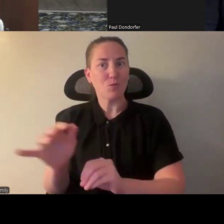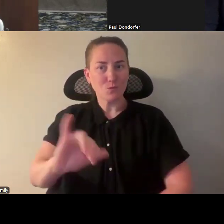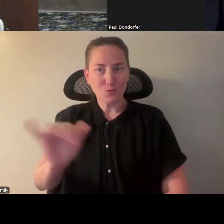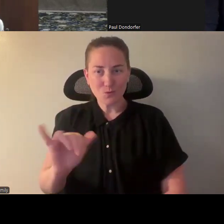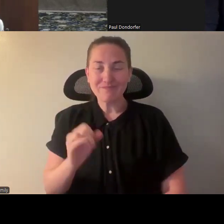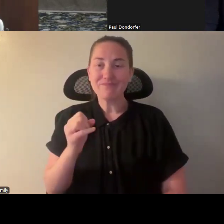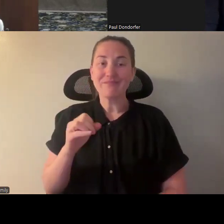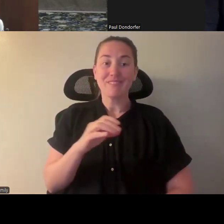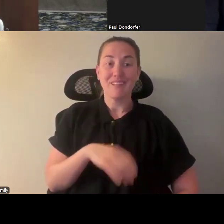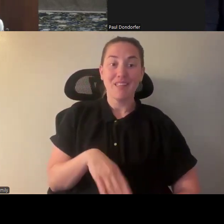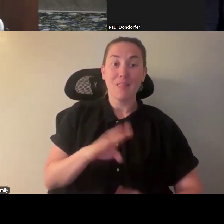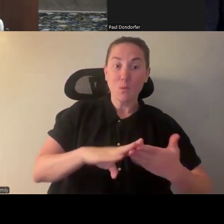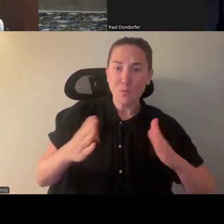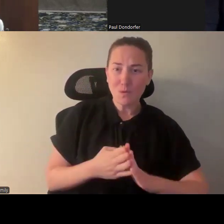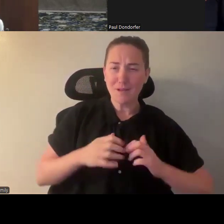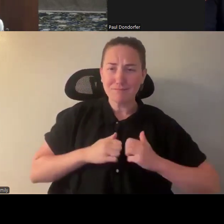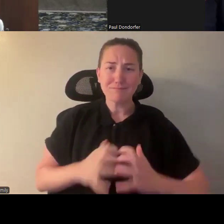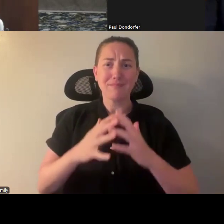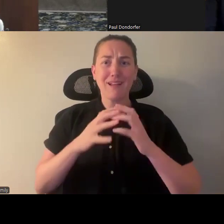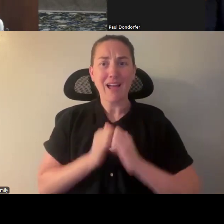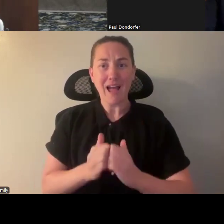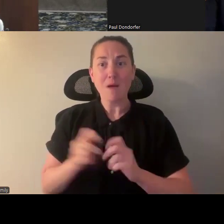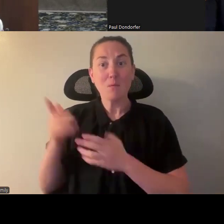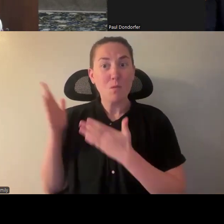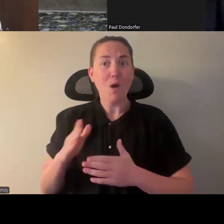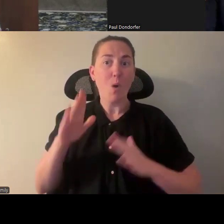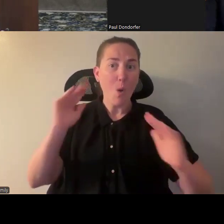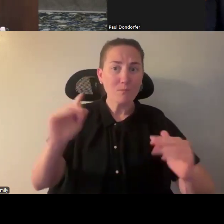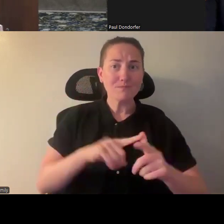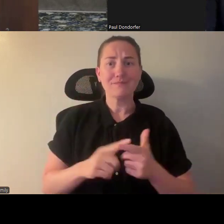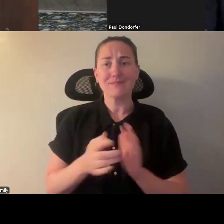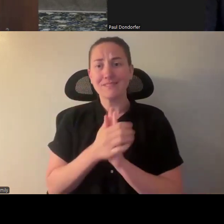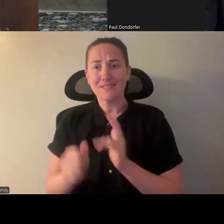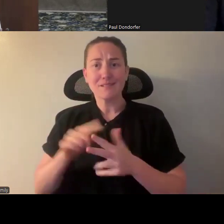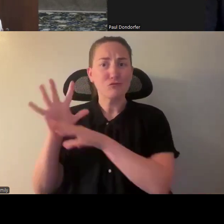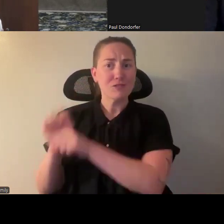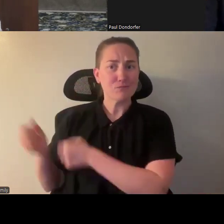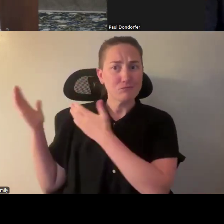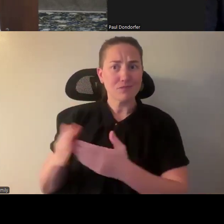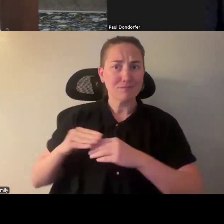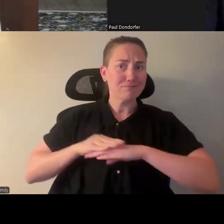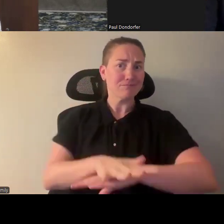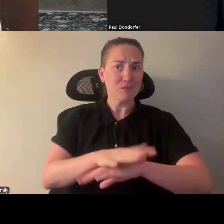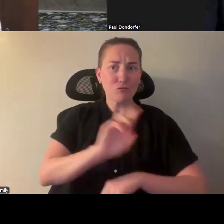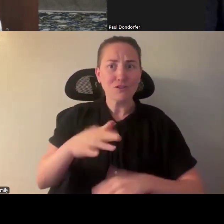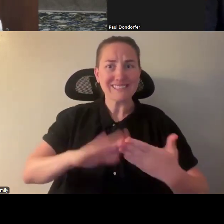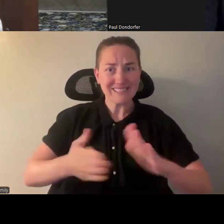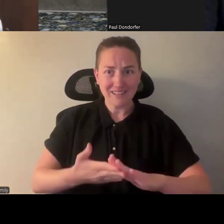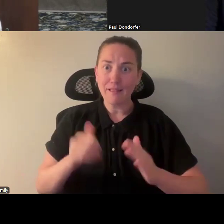built by people who brought their hopes skills and traditions to the city and made it stronger